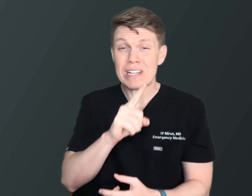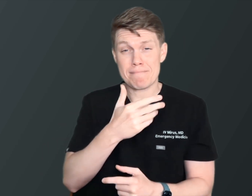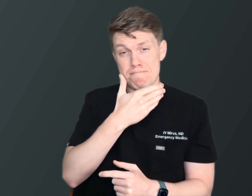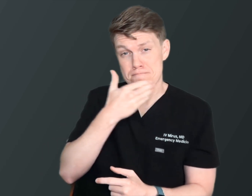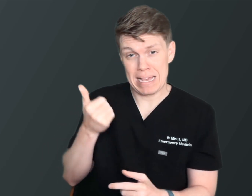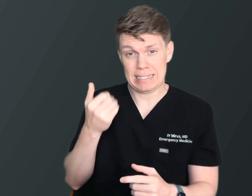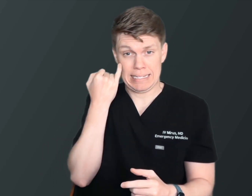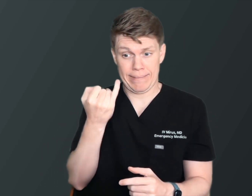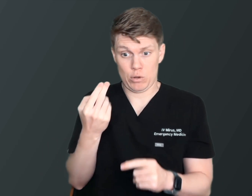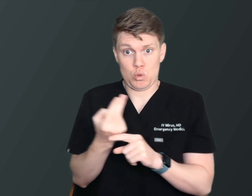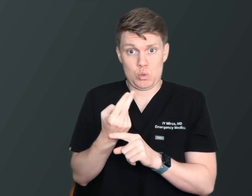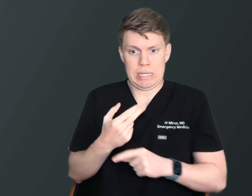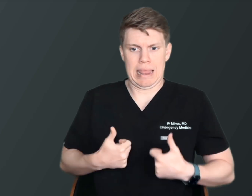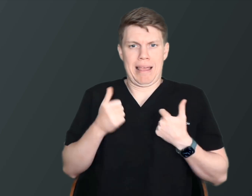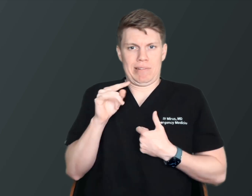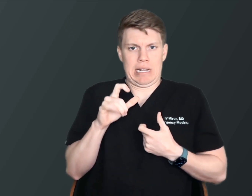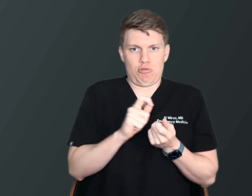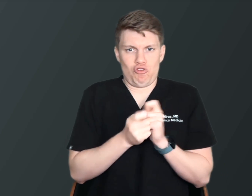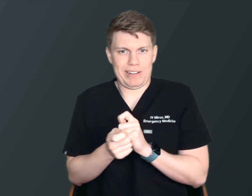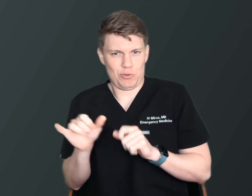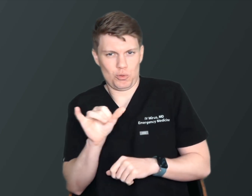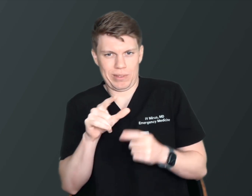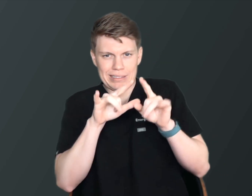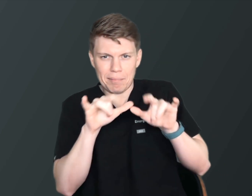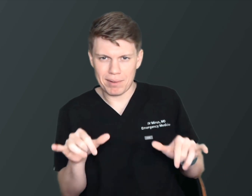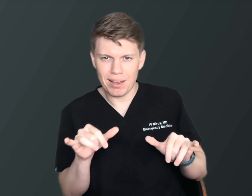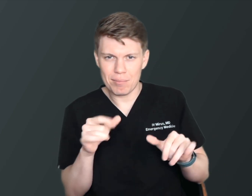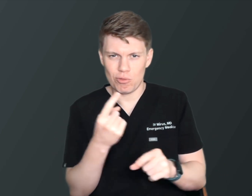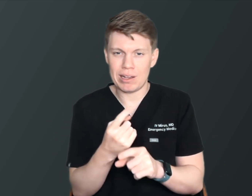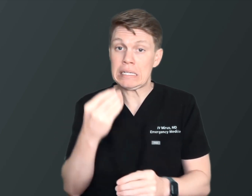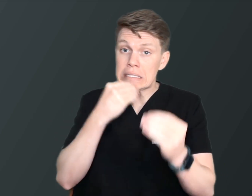It’s best if you have a lifestyle change at the same time.